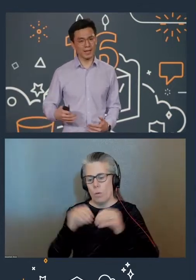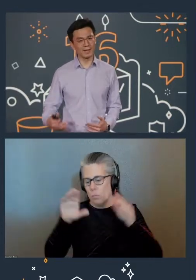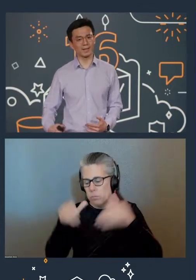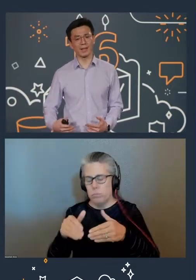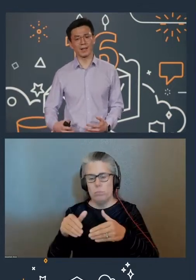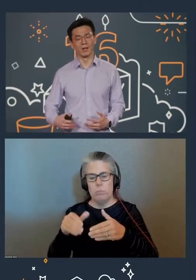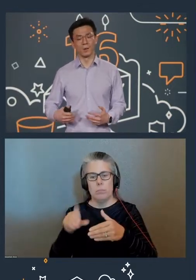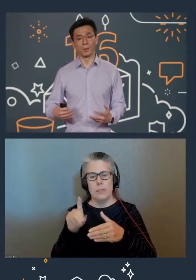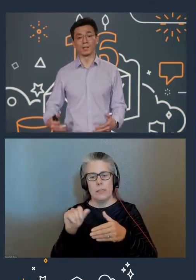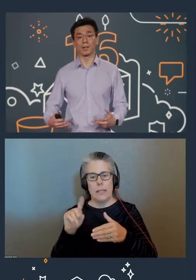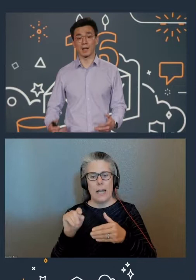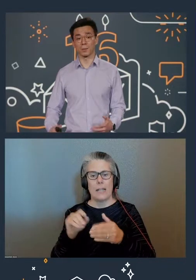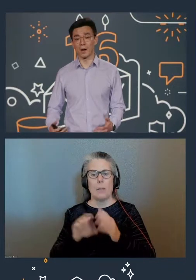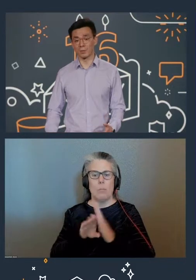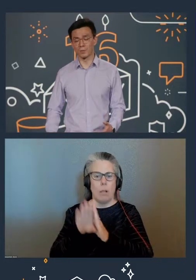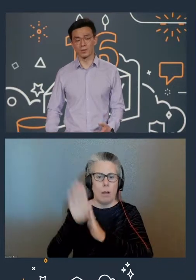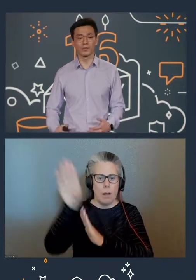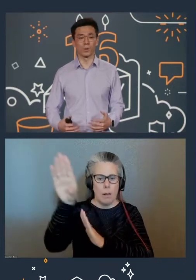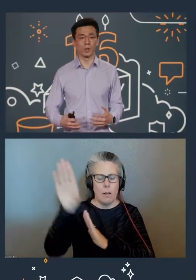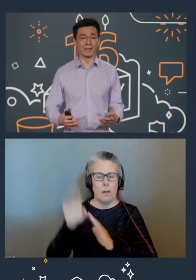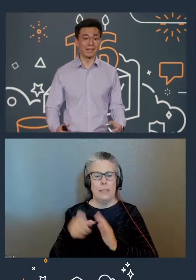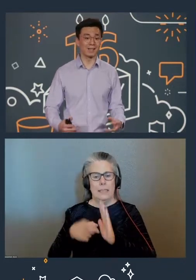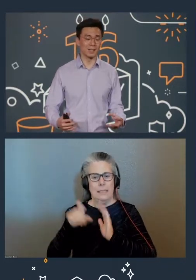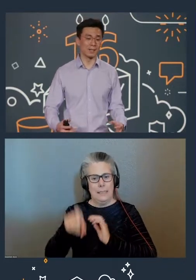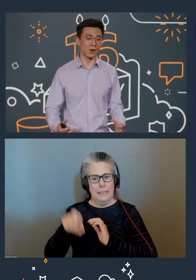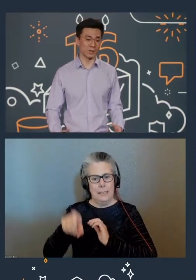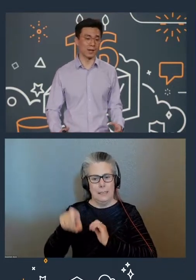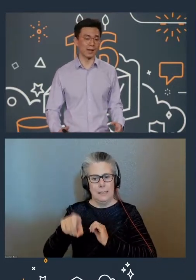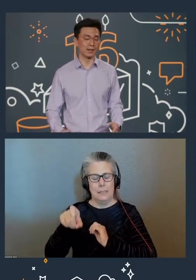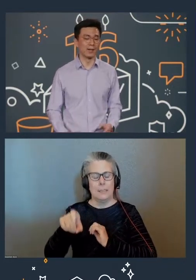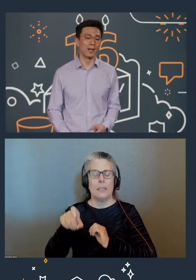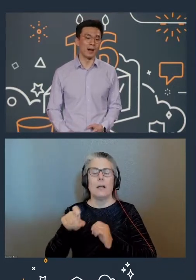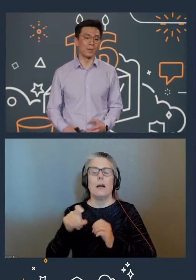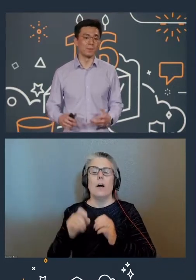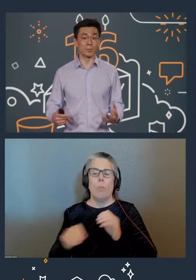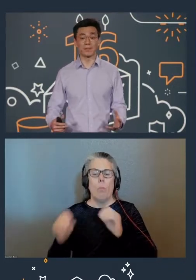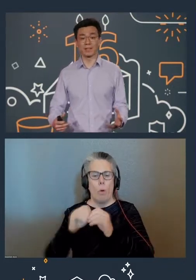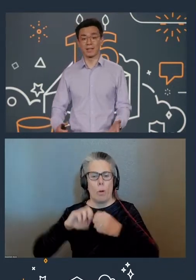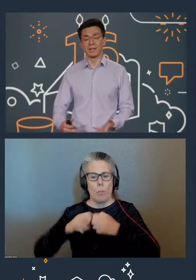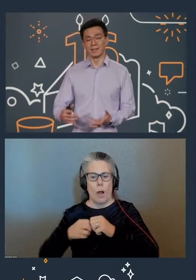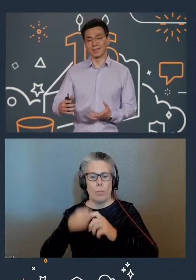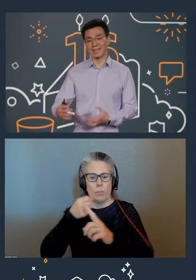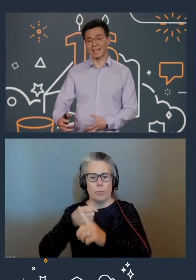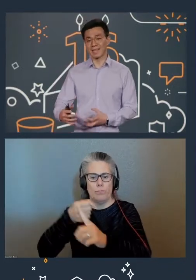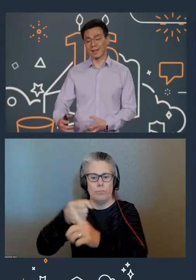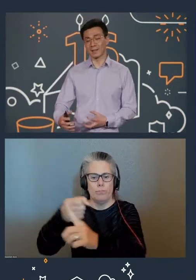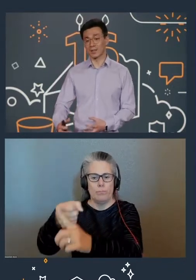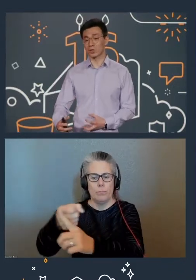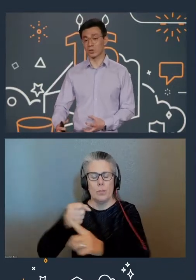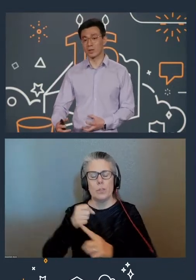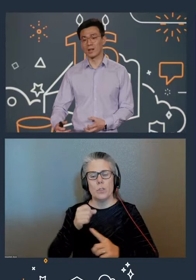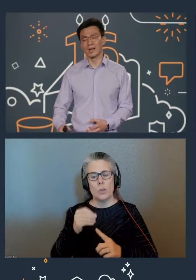And this again, brings a lot of problems for this ETL stack. Specifically, the second analytics store